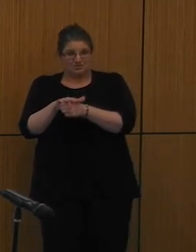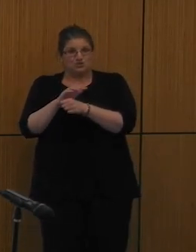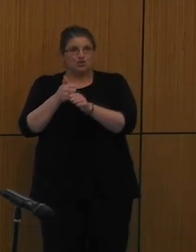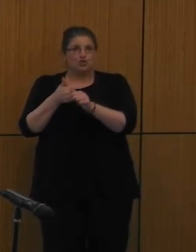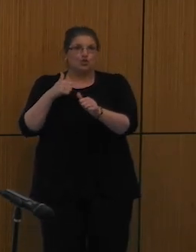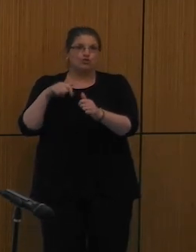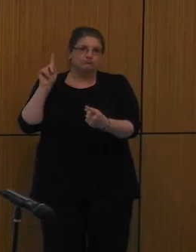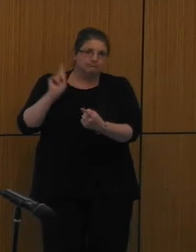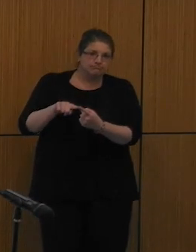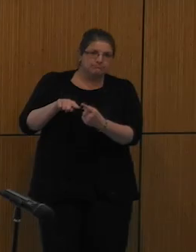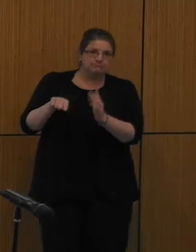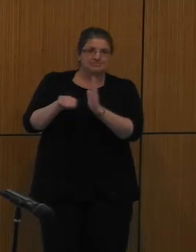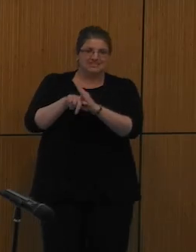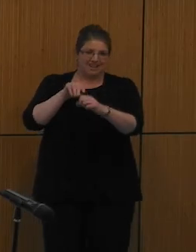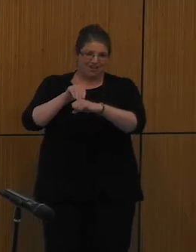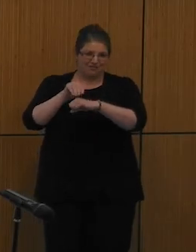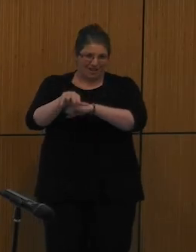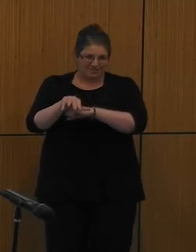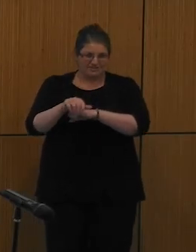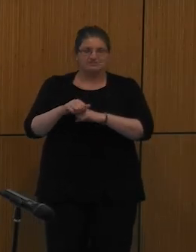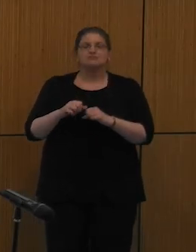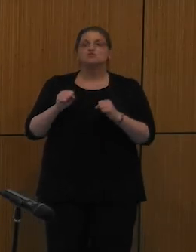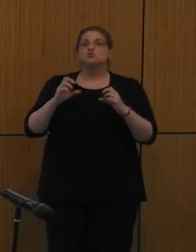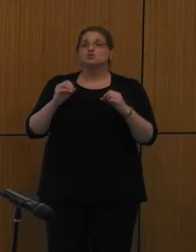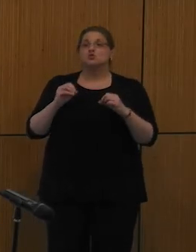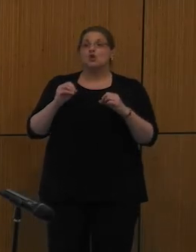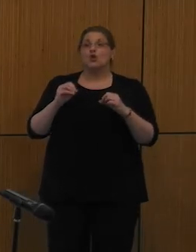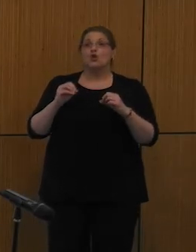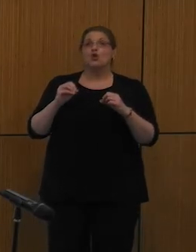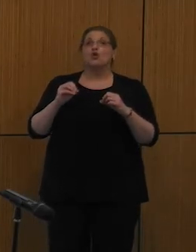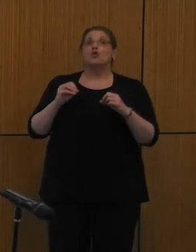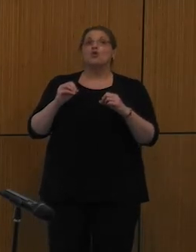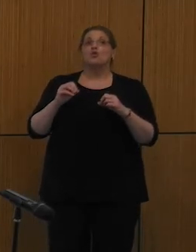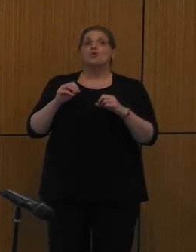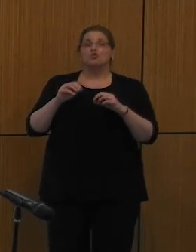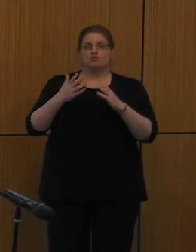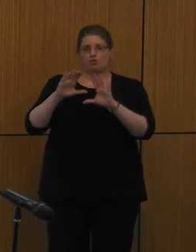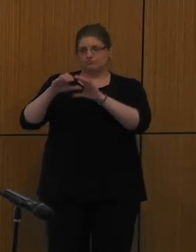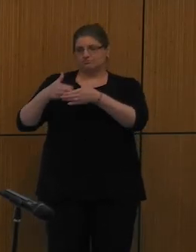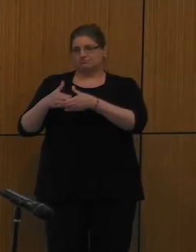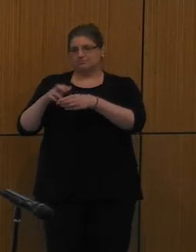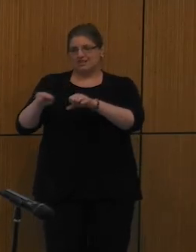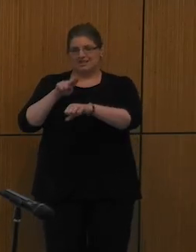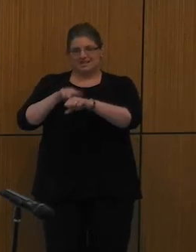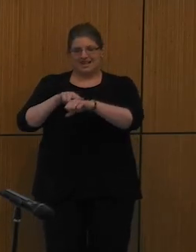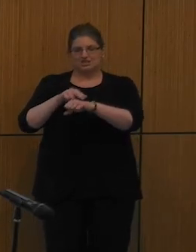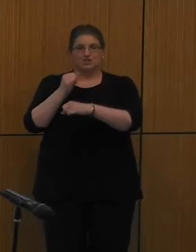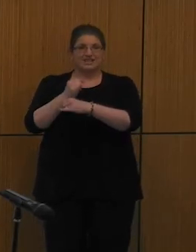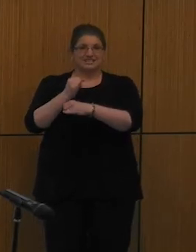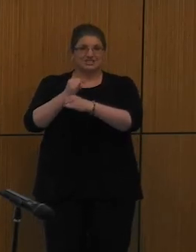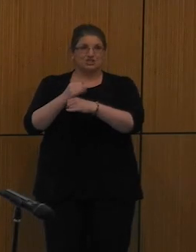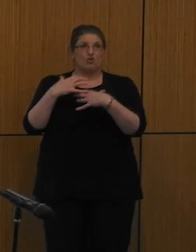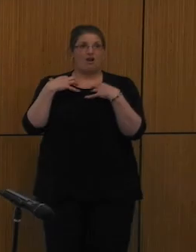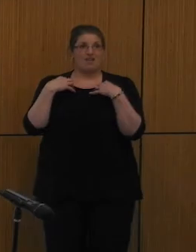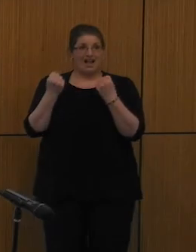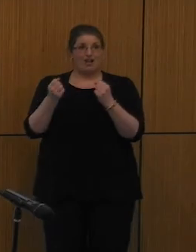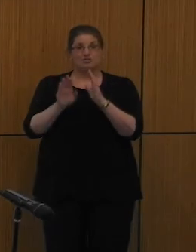So to answer this question, a division of the NIH, or the National Institute of Health developed the Spark program. And one of the projects within